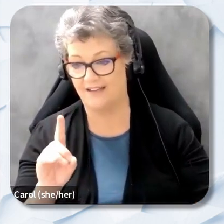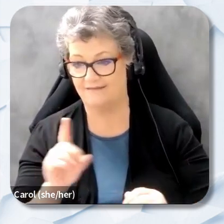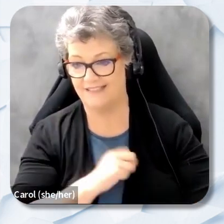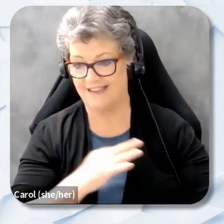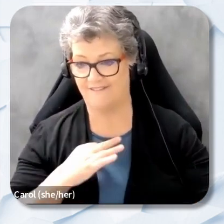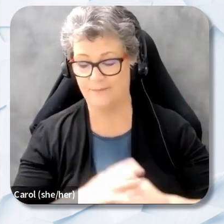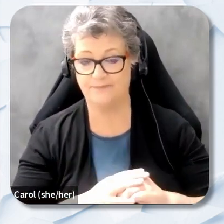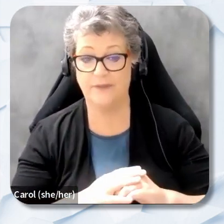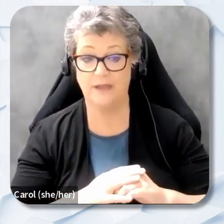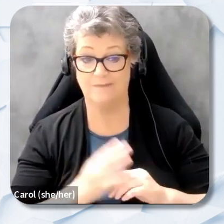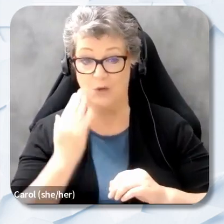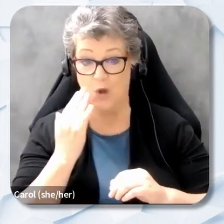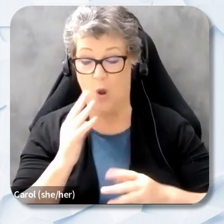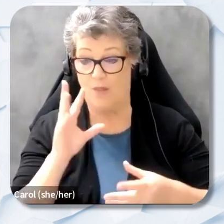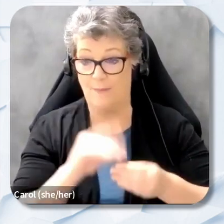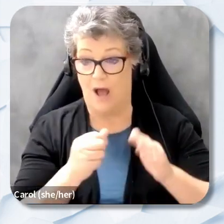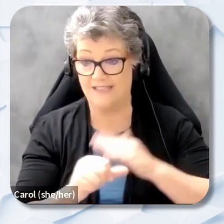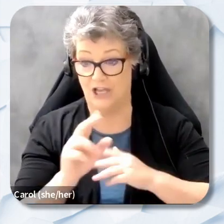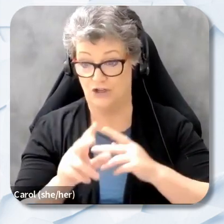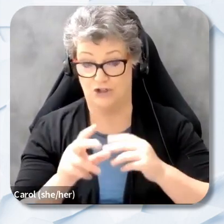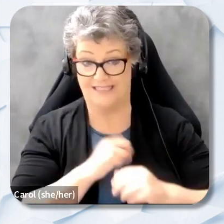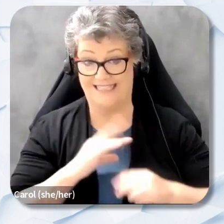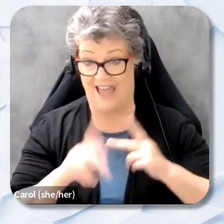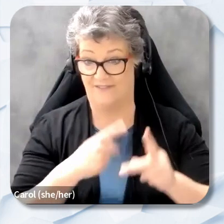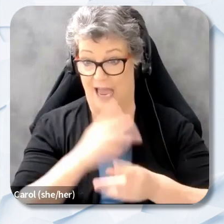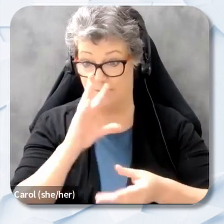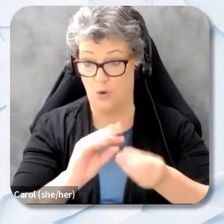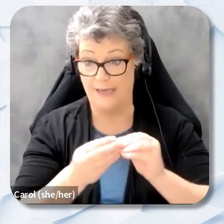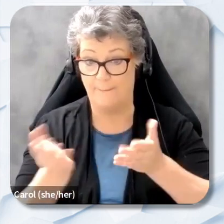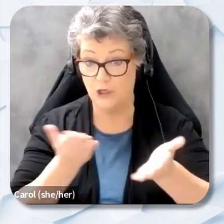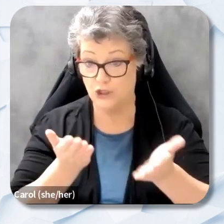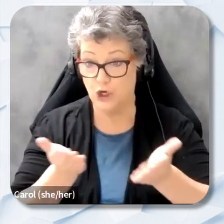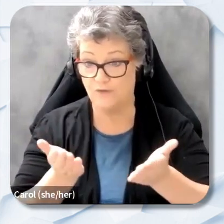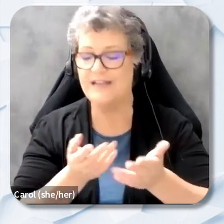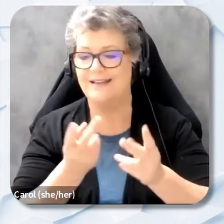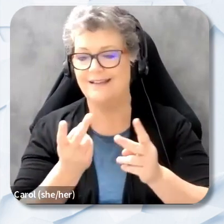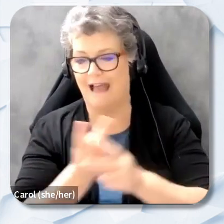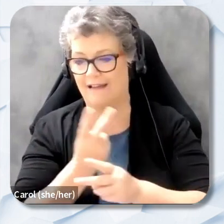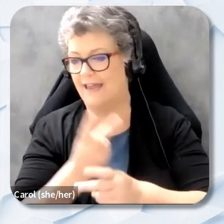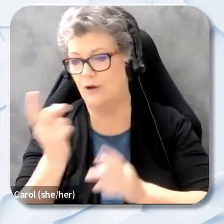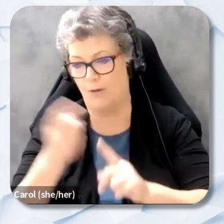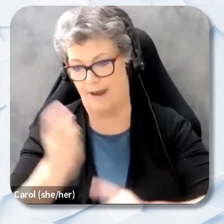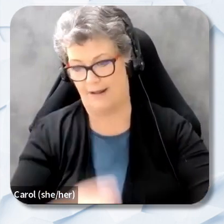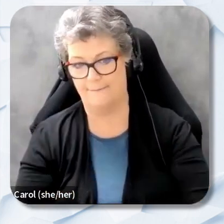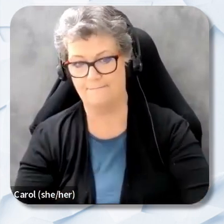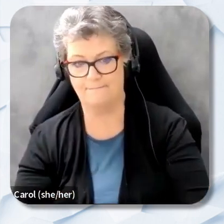Please note that the box understaffed type total number served will be calculated automatically.